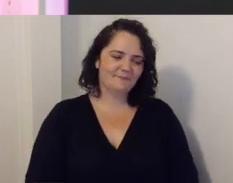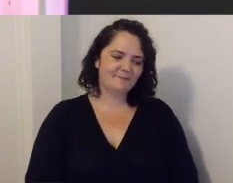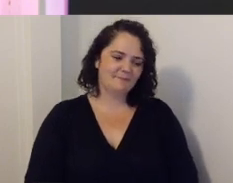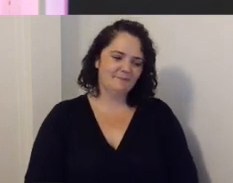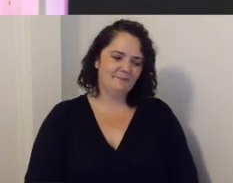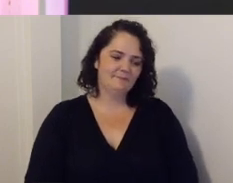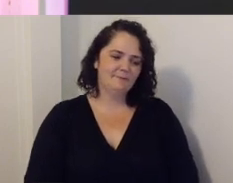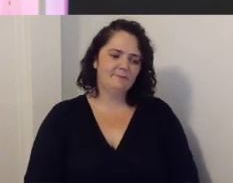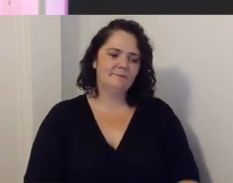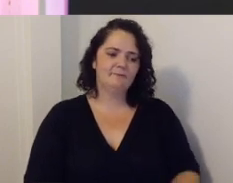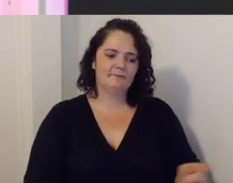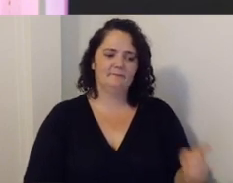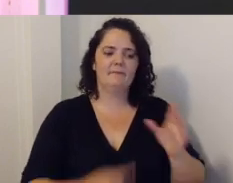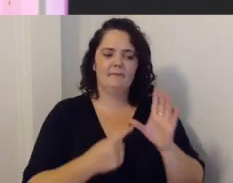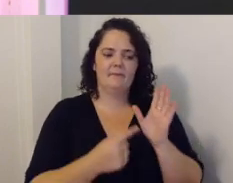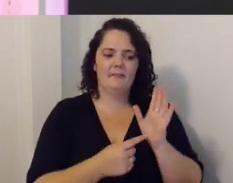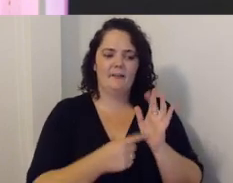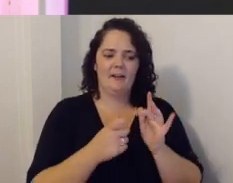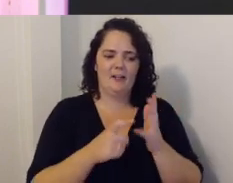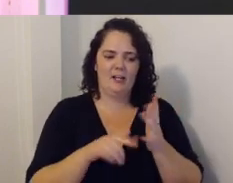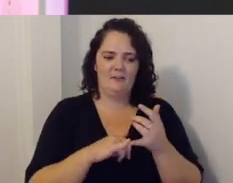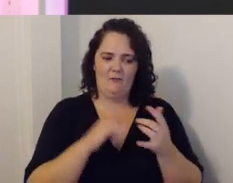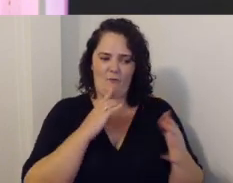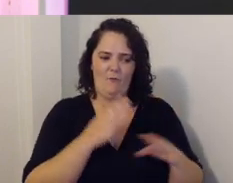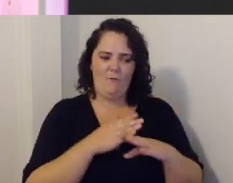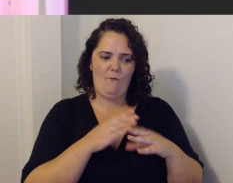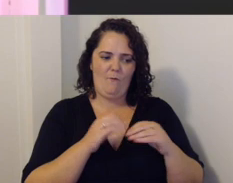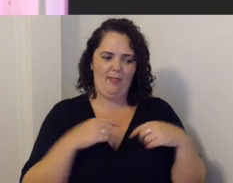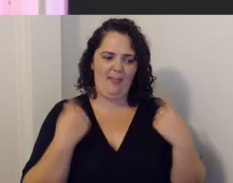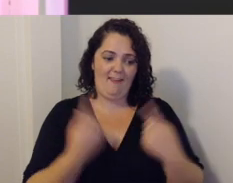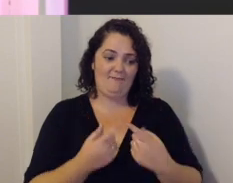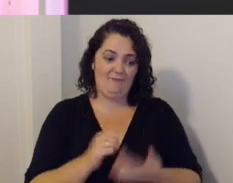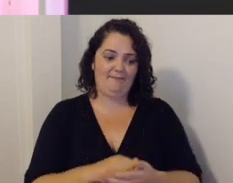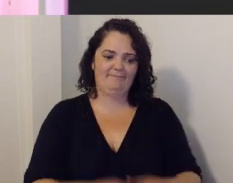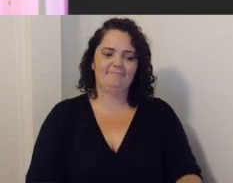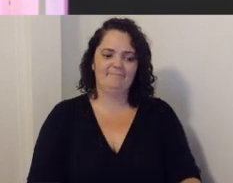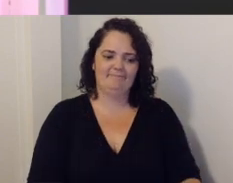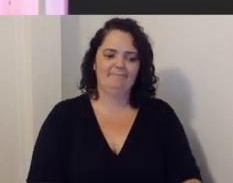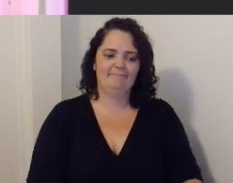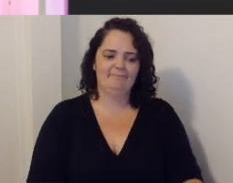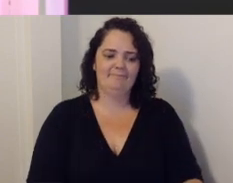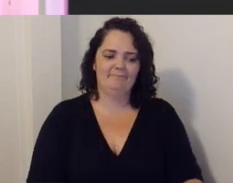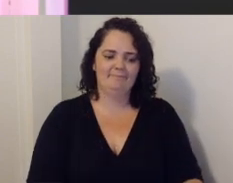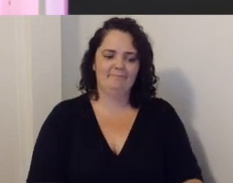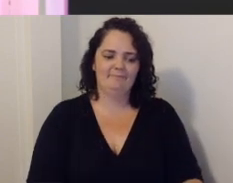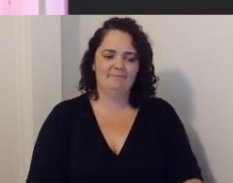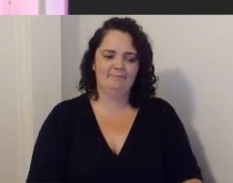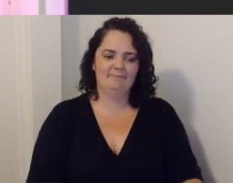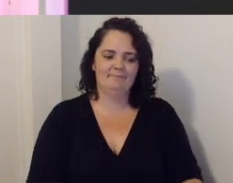and Atticus you're working that with us aren't you? Yeah alright um